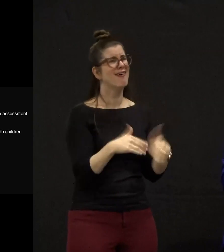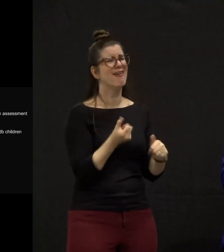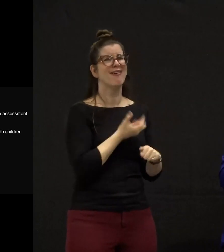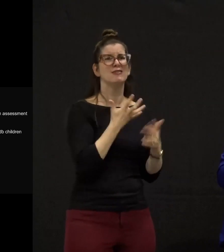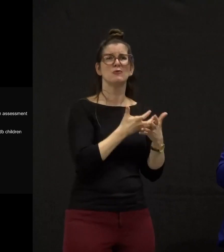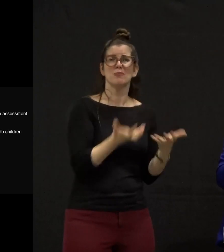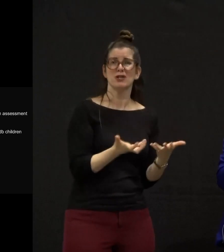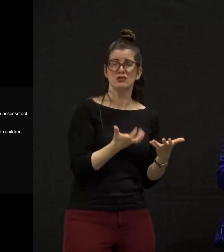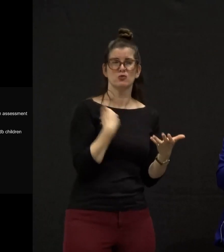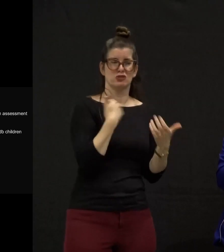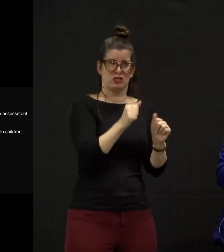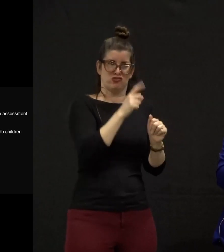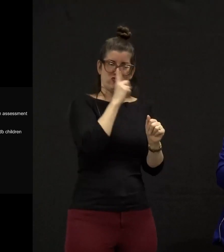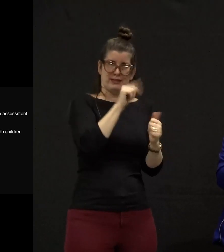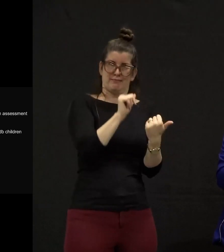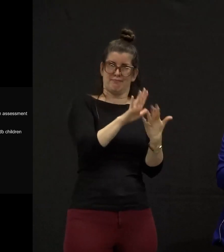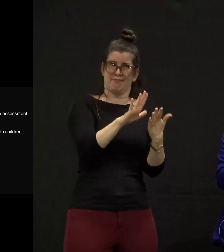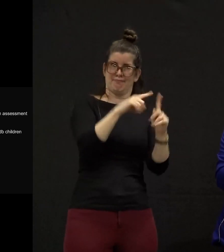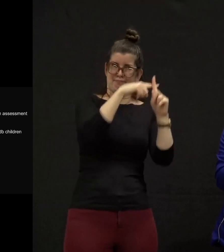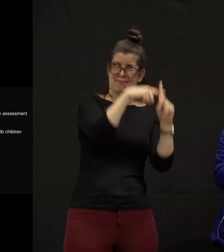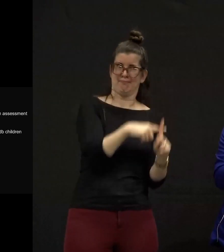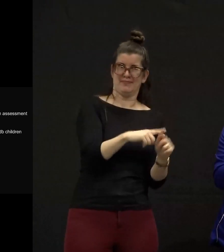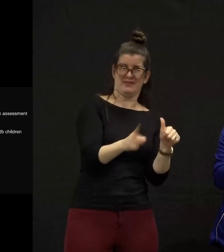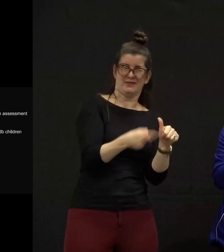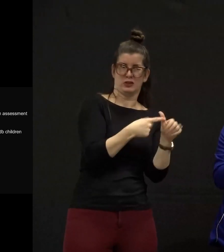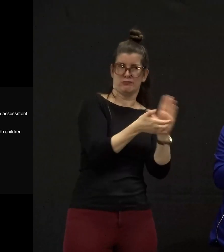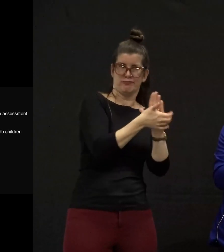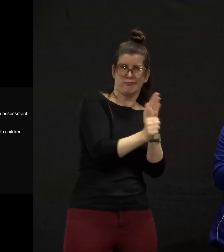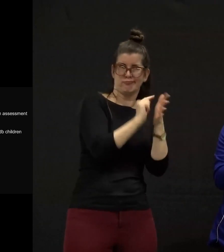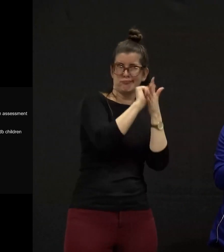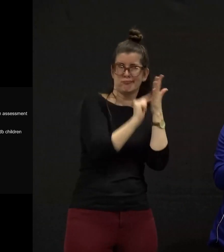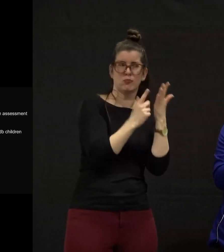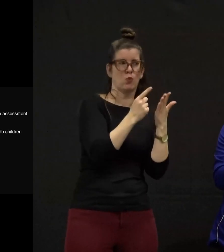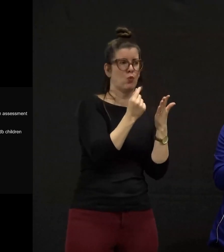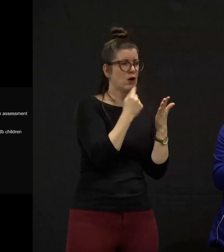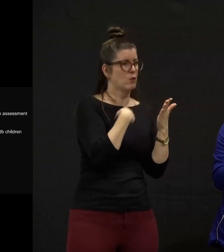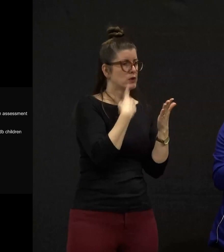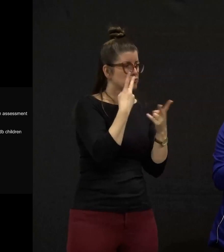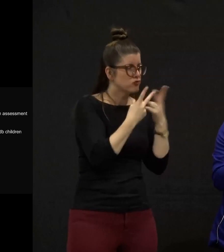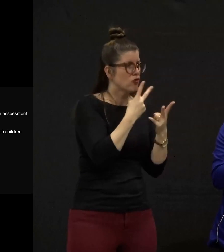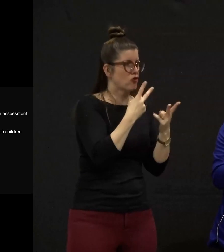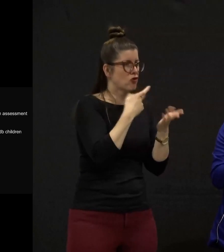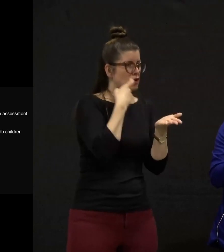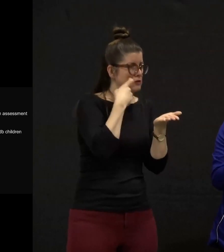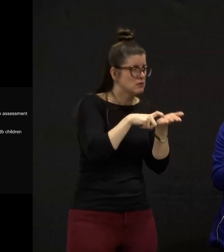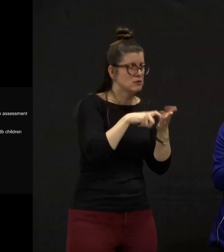So we try to really go there first, to talk about what we saw, what we observed as a strength,